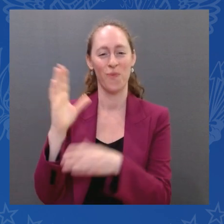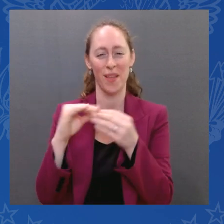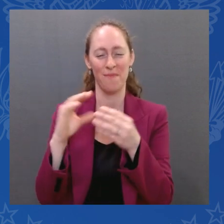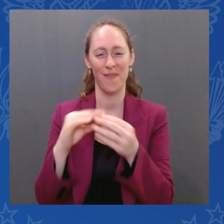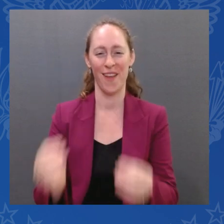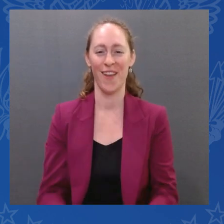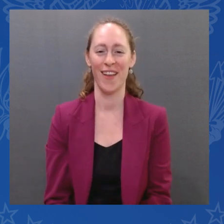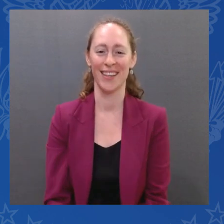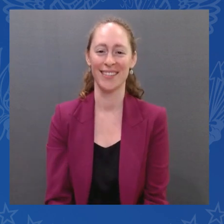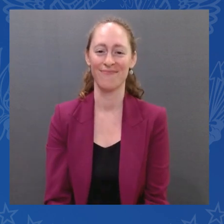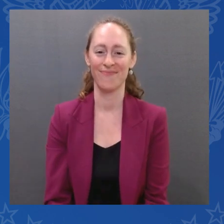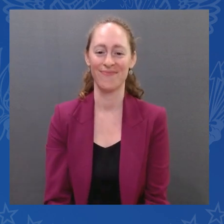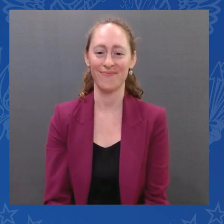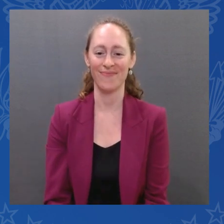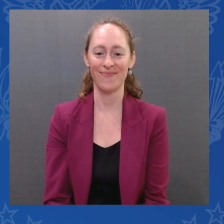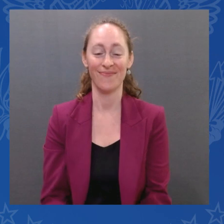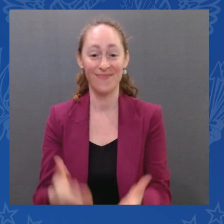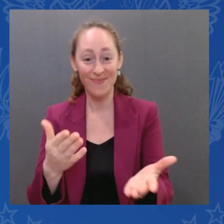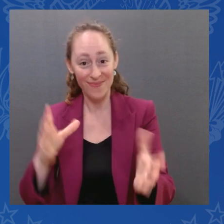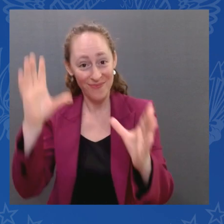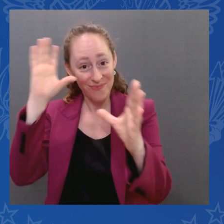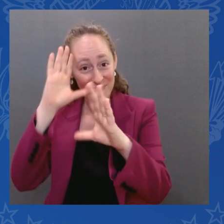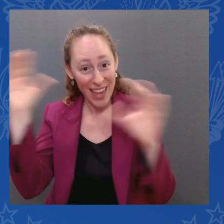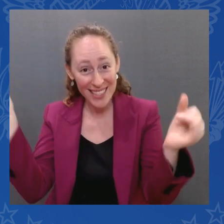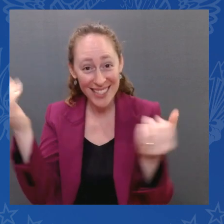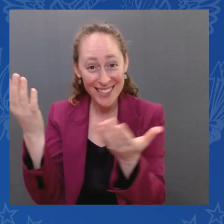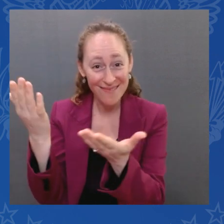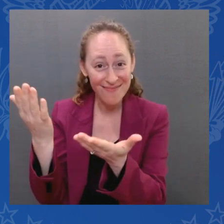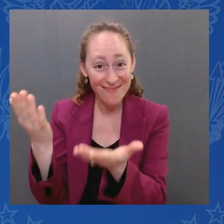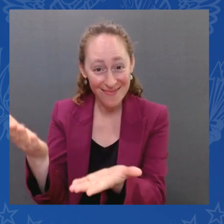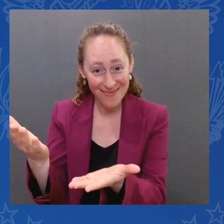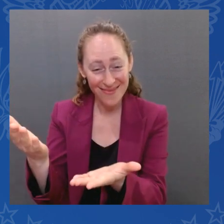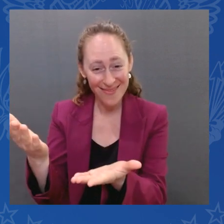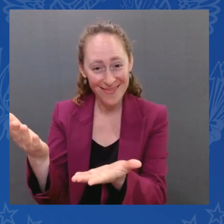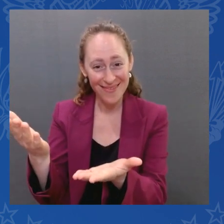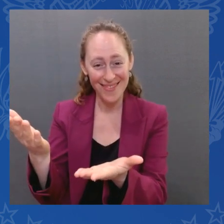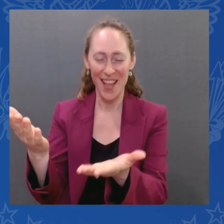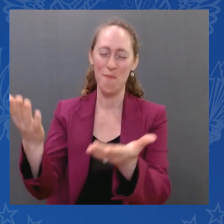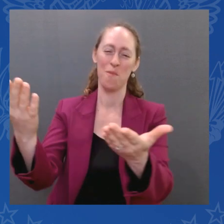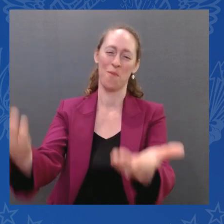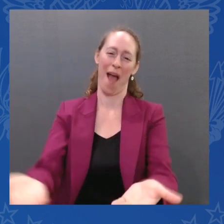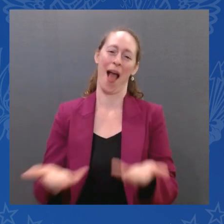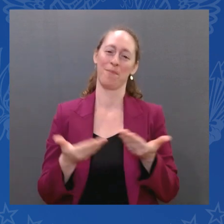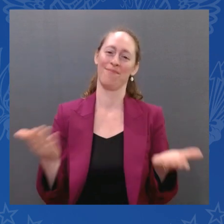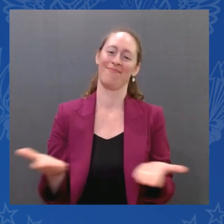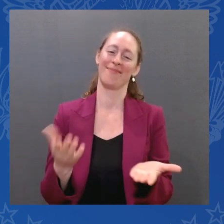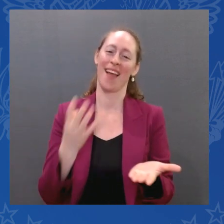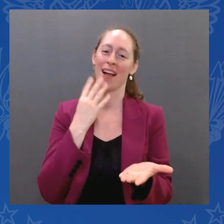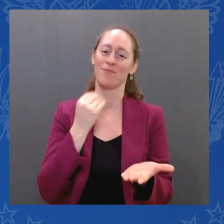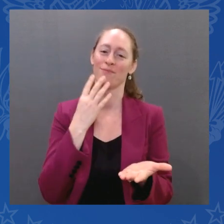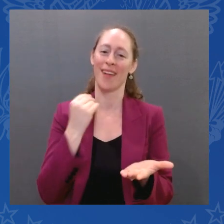Our brother, Joseph (speaks Hebrew).